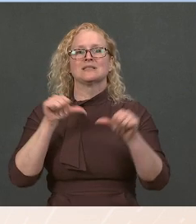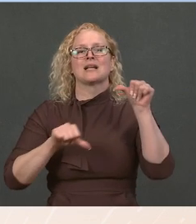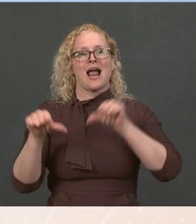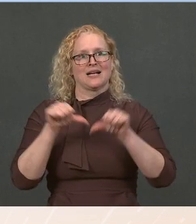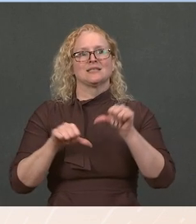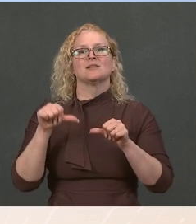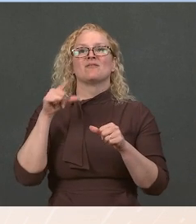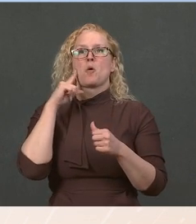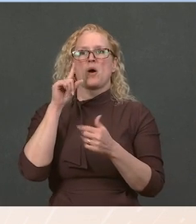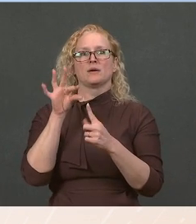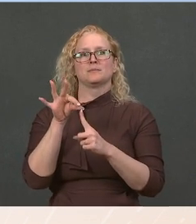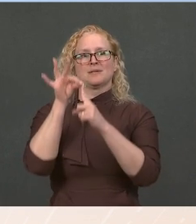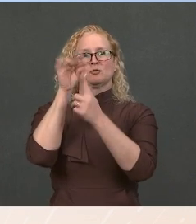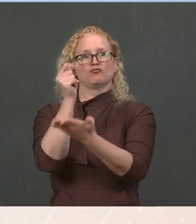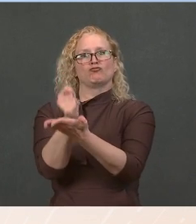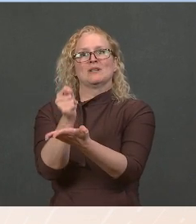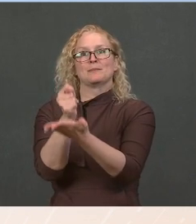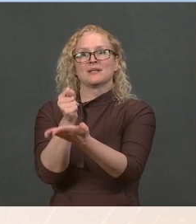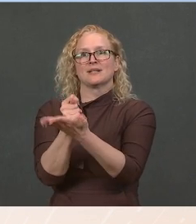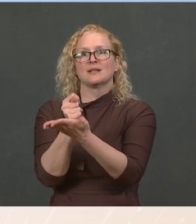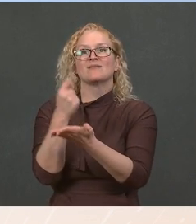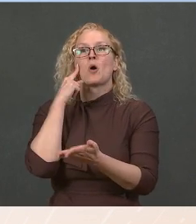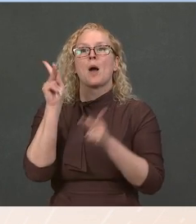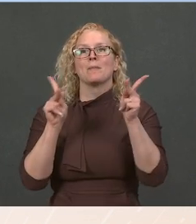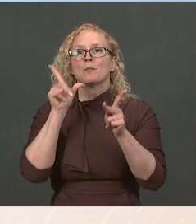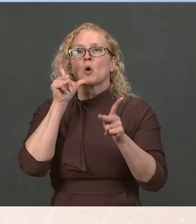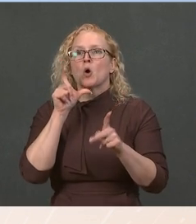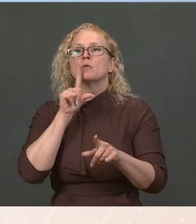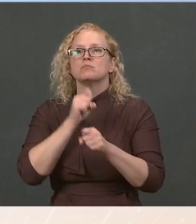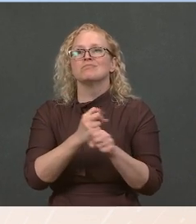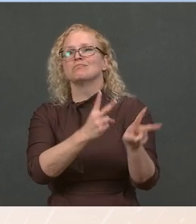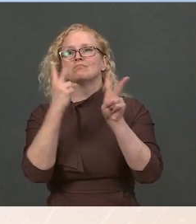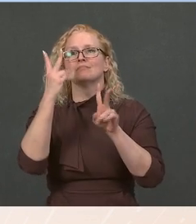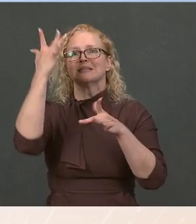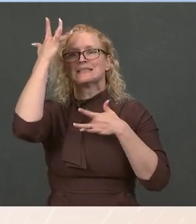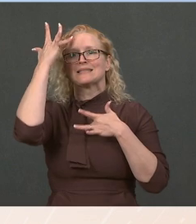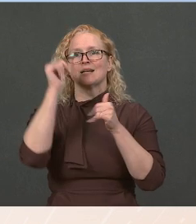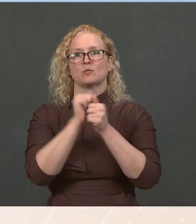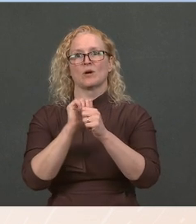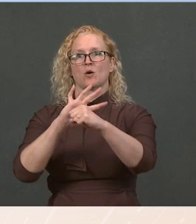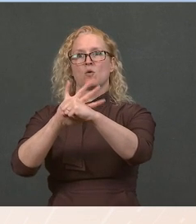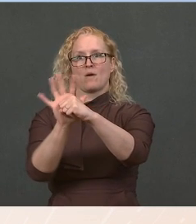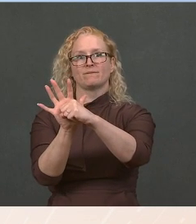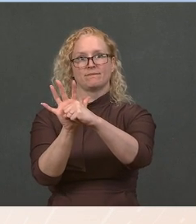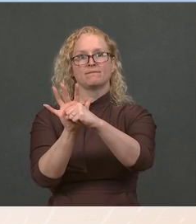but our understanding is that this is an incredibly promising possible tool in our first against --